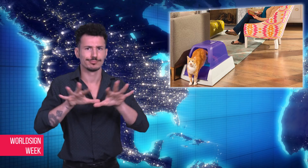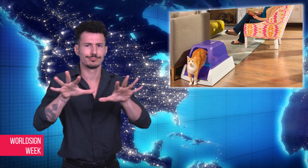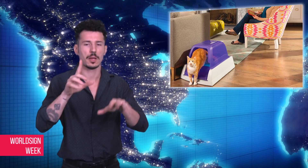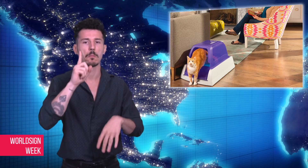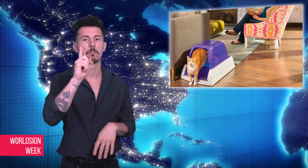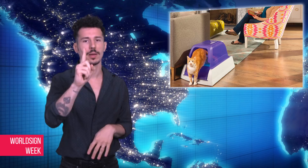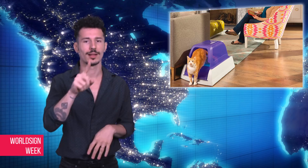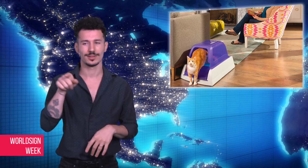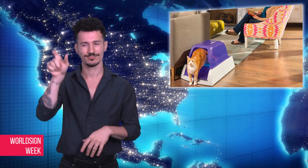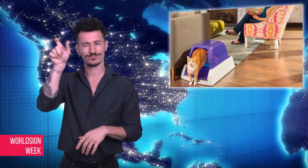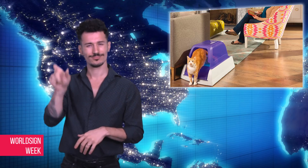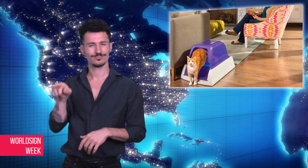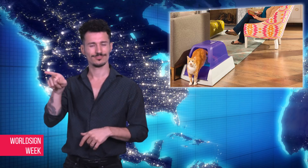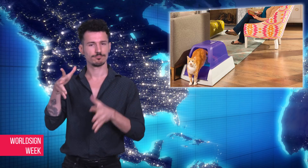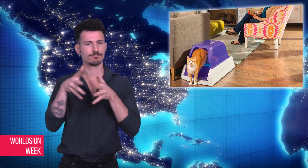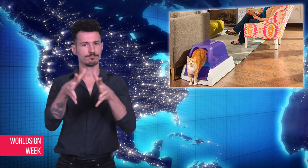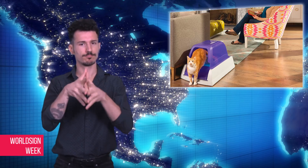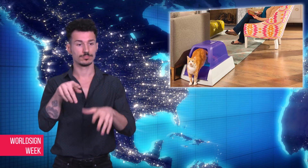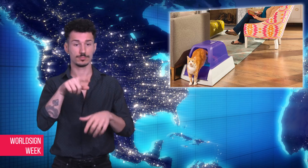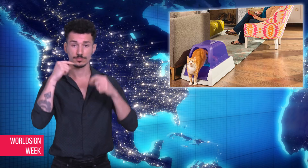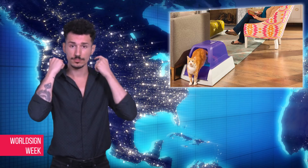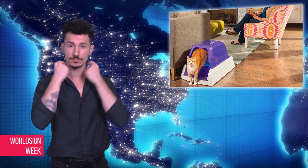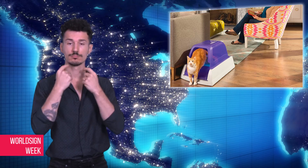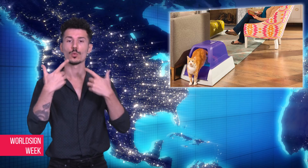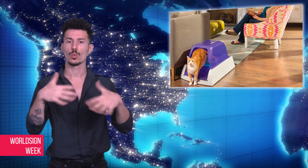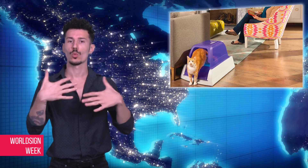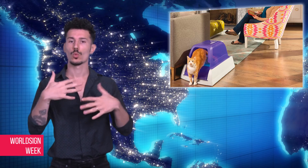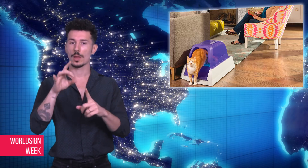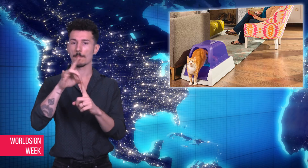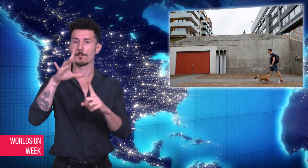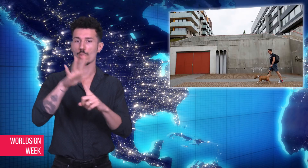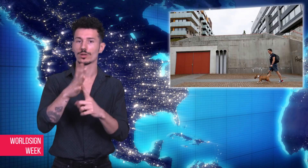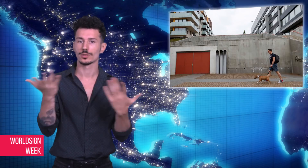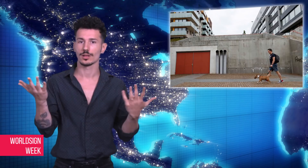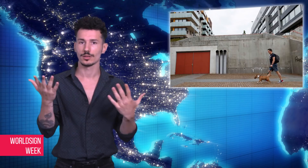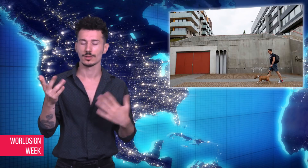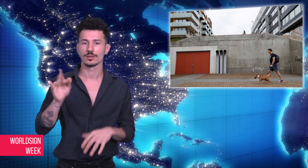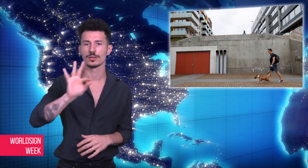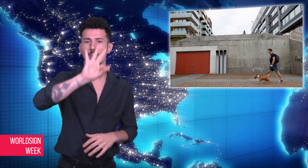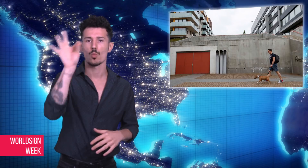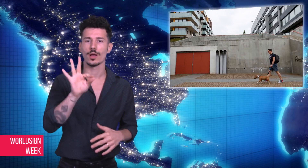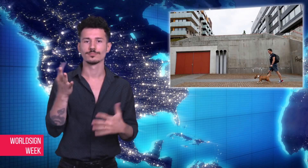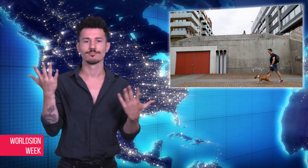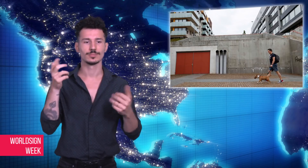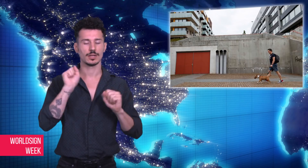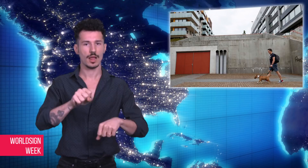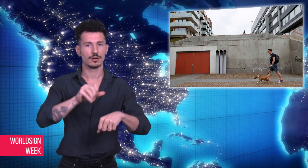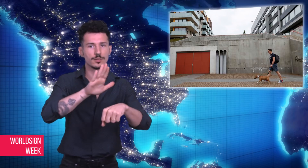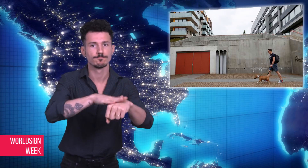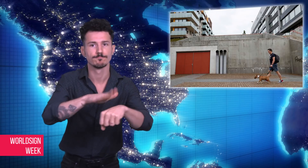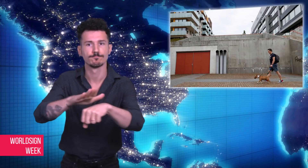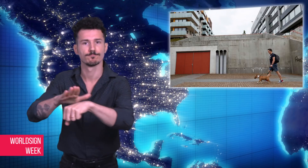is monitoring excessive water consumption that can indicate signs of